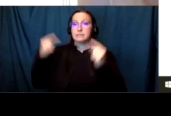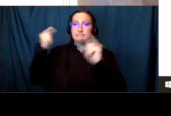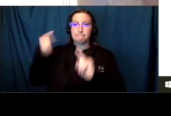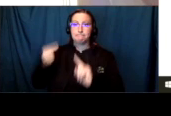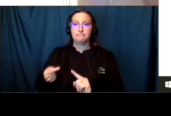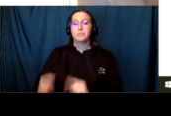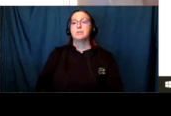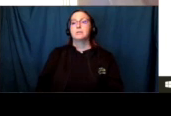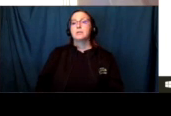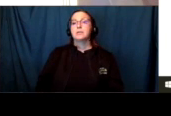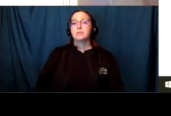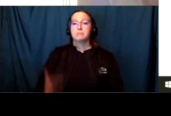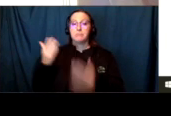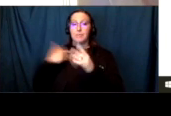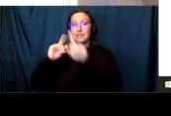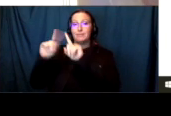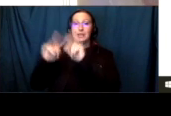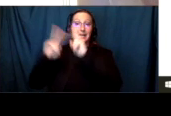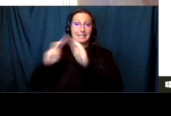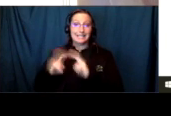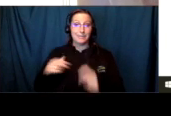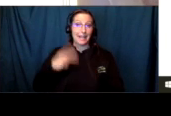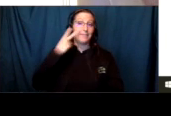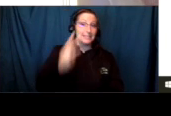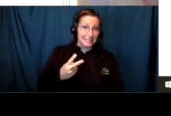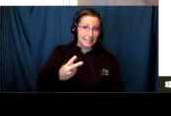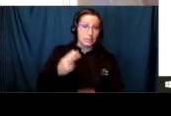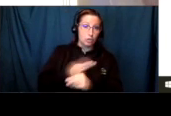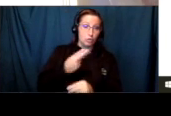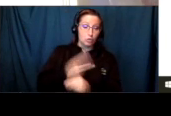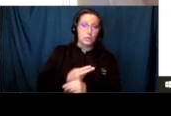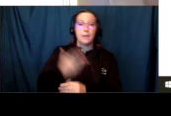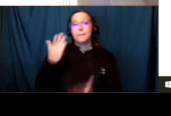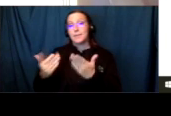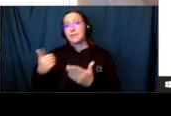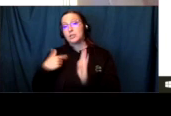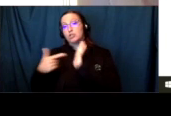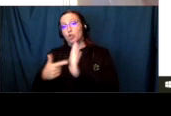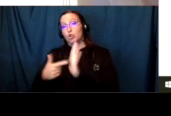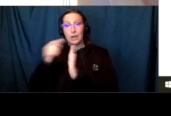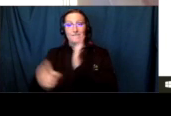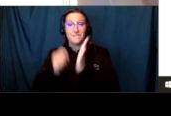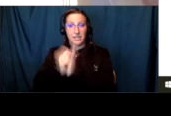assessments that I've seen people use I might show you a video on how to work